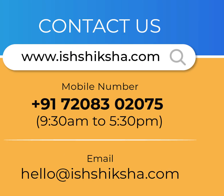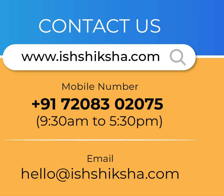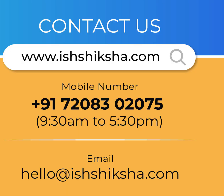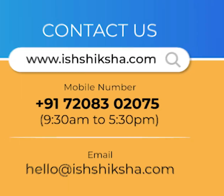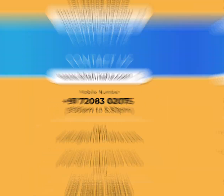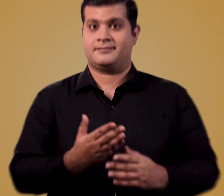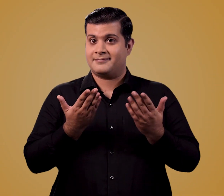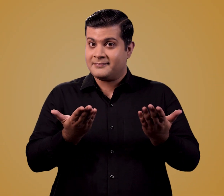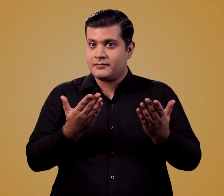Did you see?